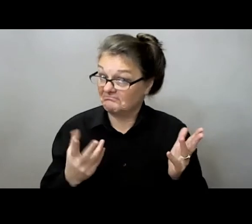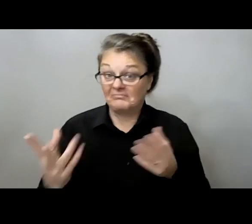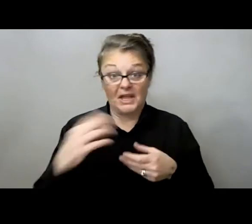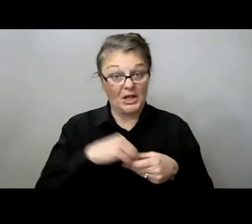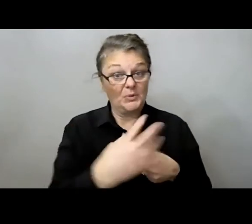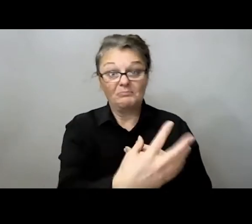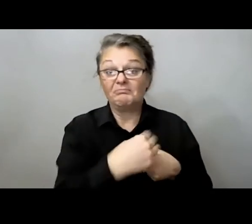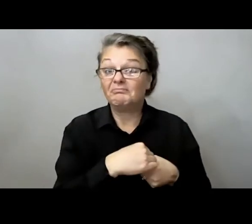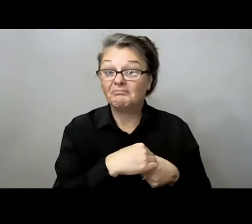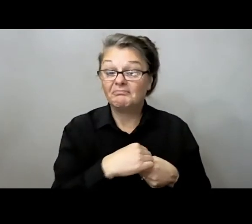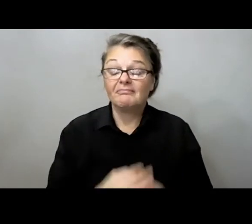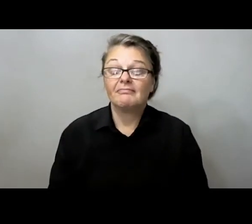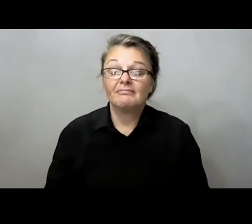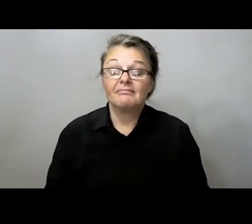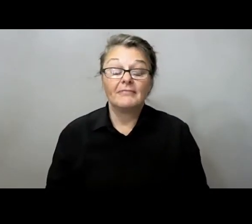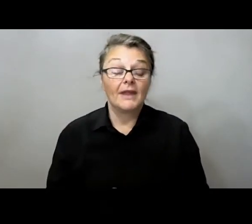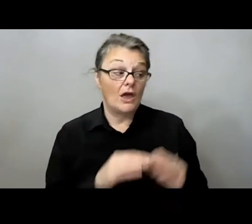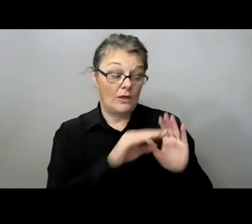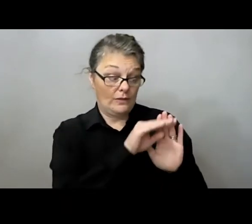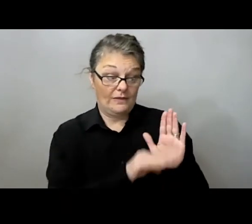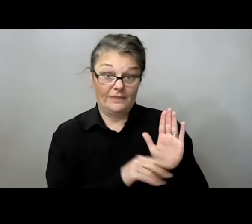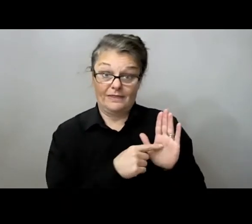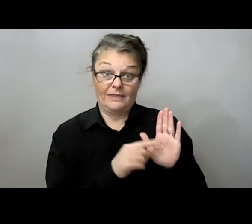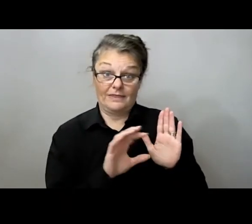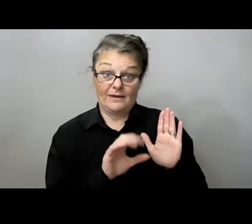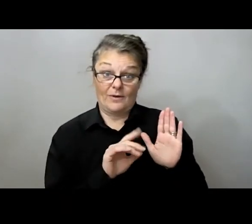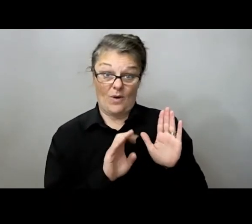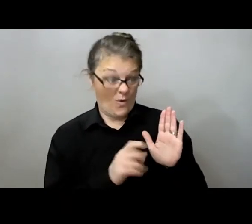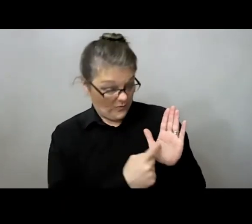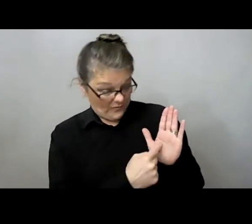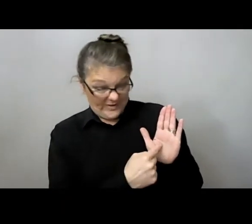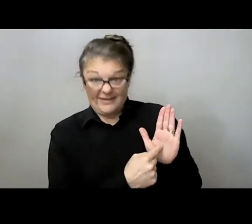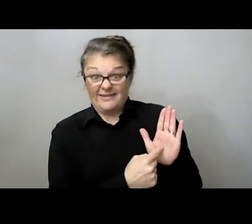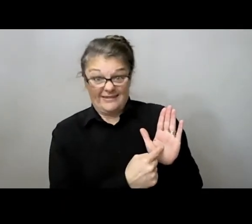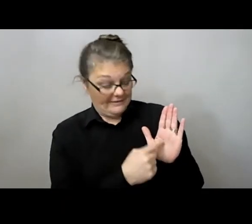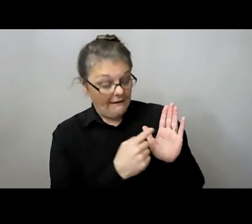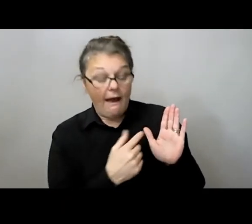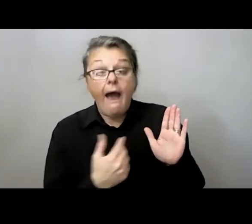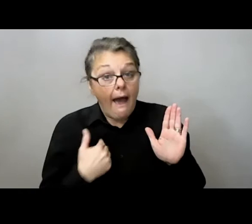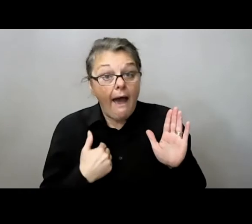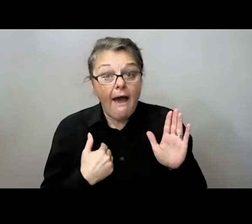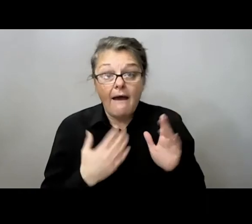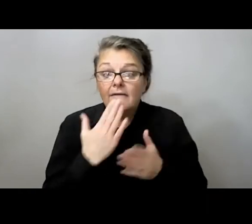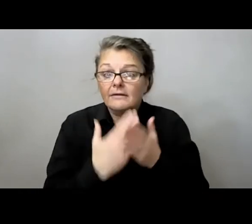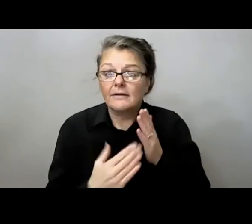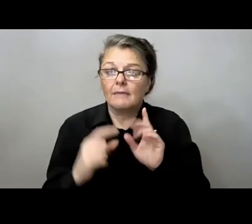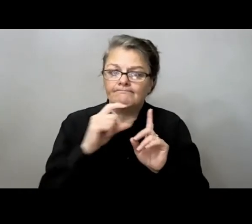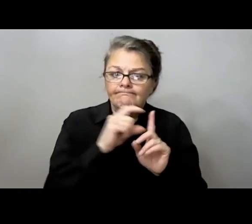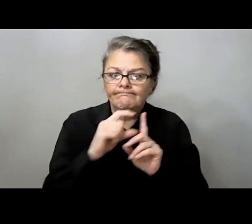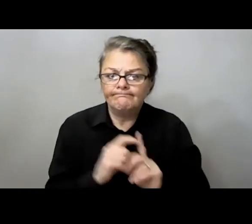THE HUMAN RIGHTS CODE, RIGHT IN THE LAW, LISTS A NUMBER OF THINGS THAT COULD BE A DISABILITY, LIKE